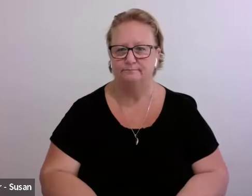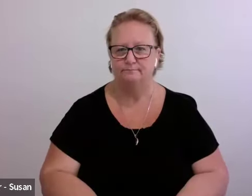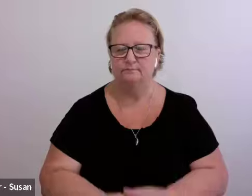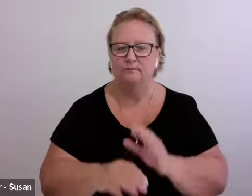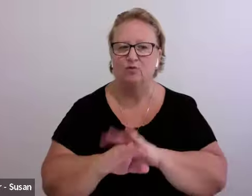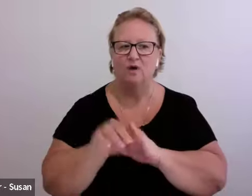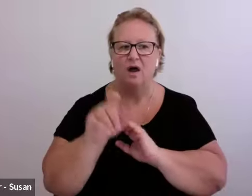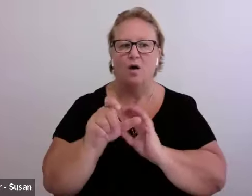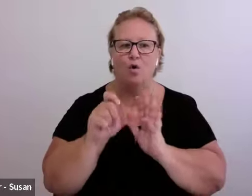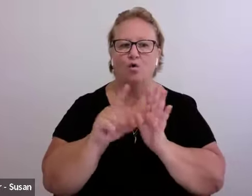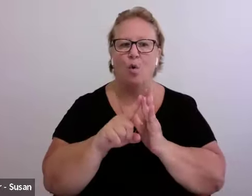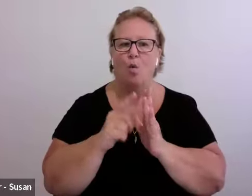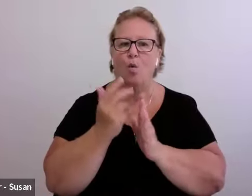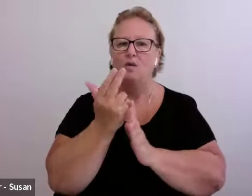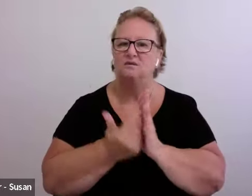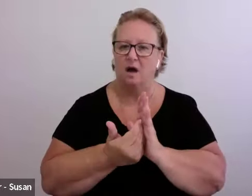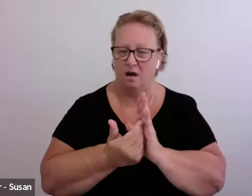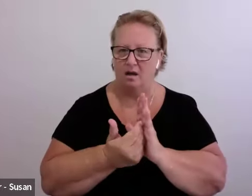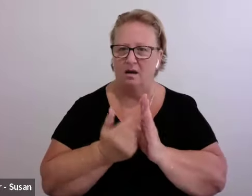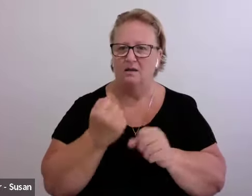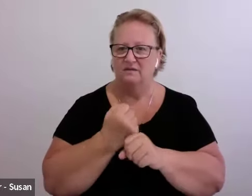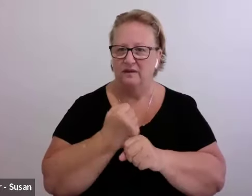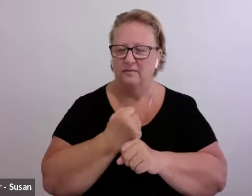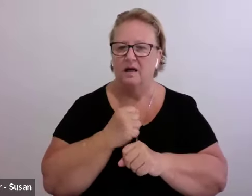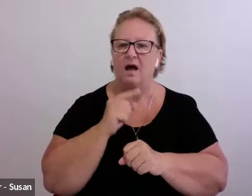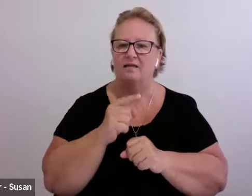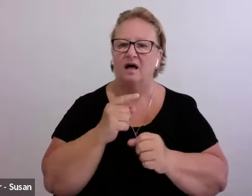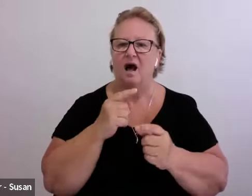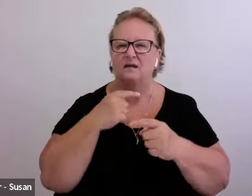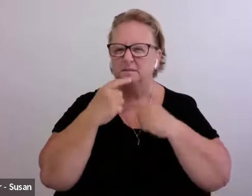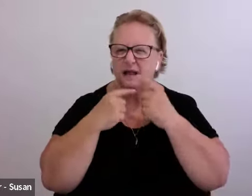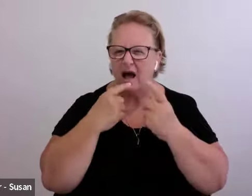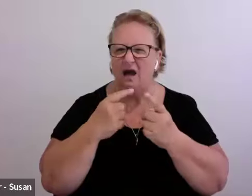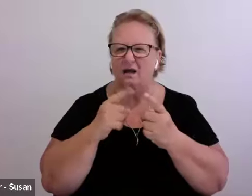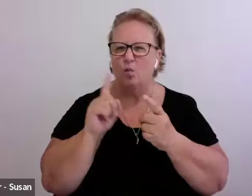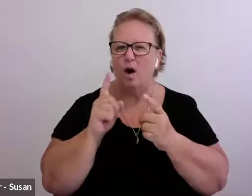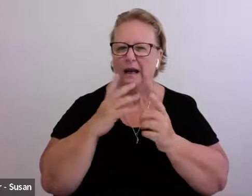partnerships should be two-way , respectful and genuinely shared. On the right